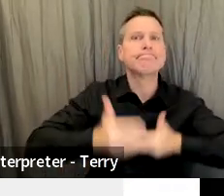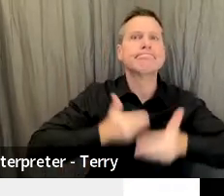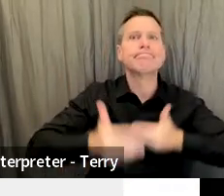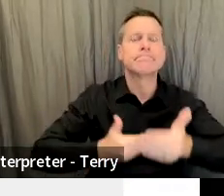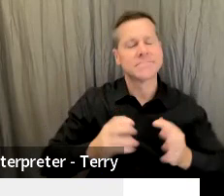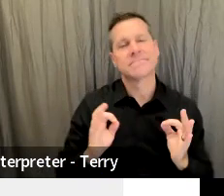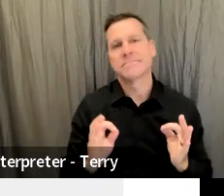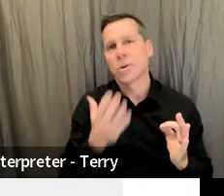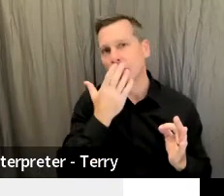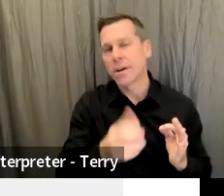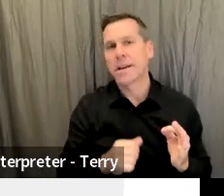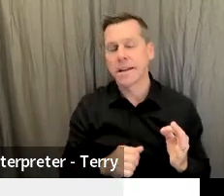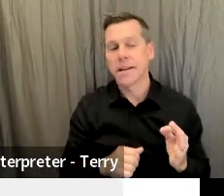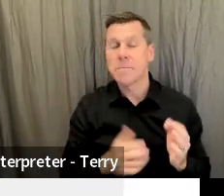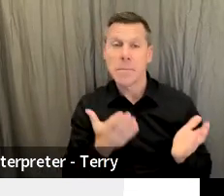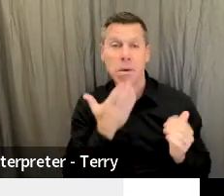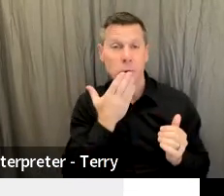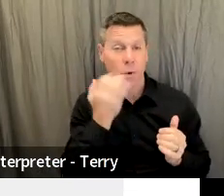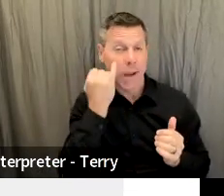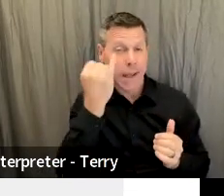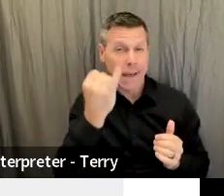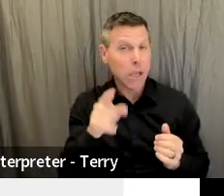probably a good idea is to have an initial meeting